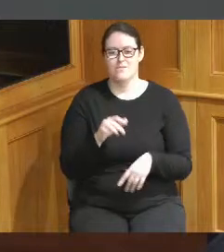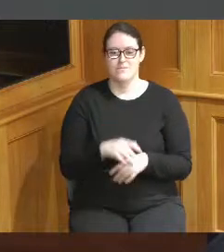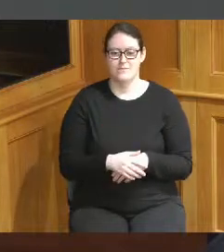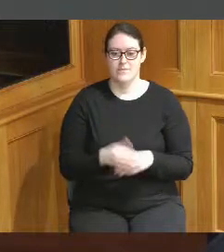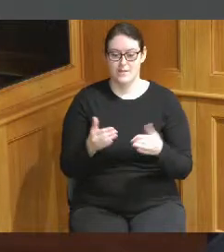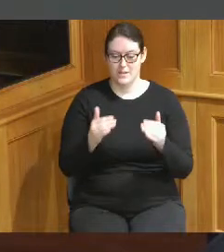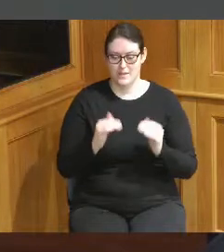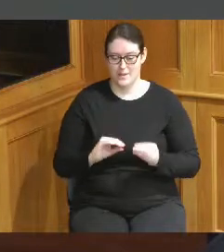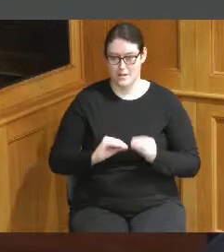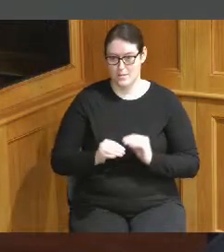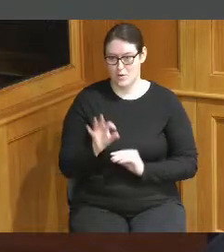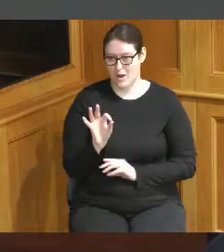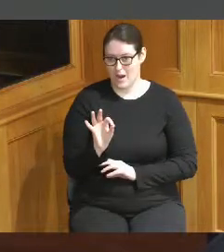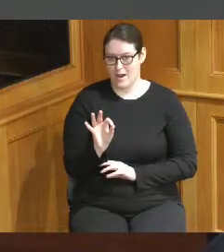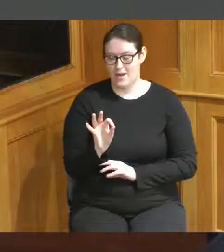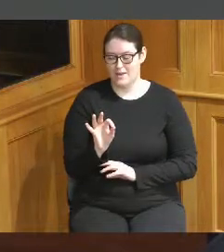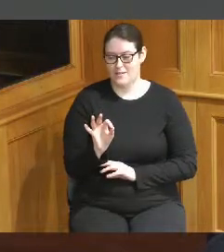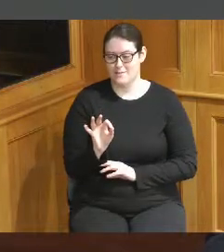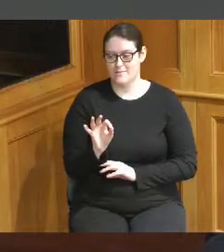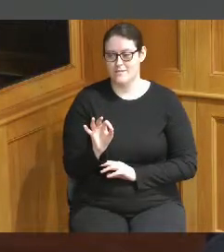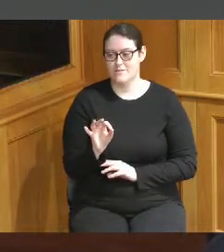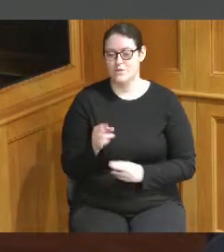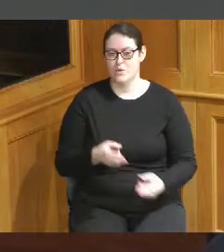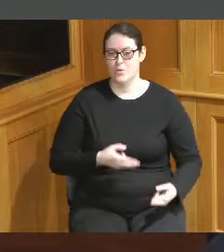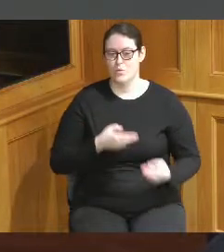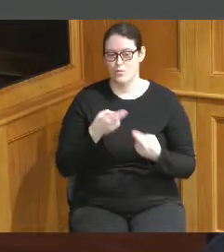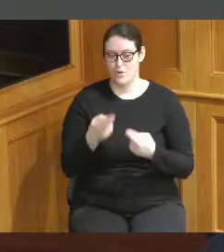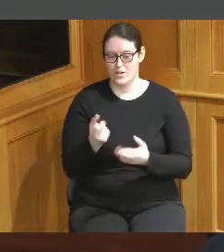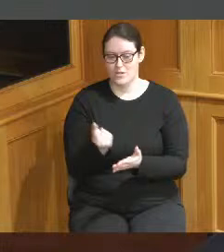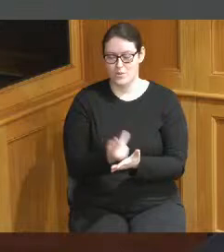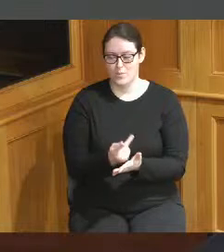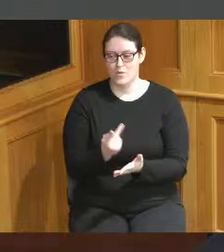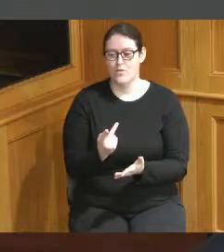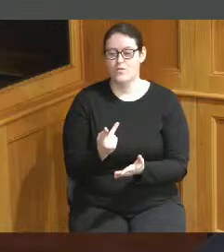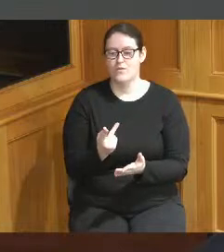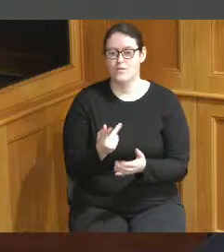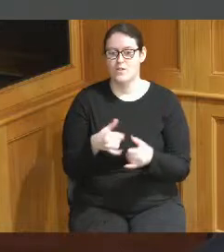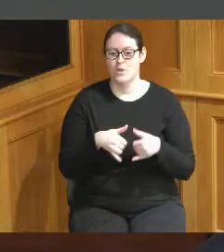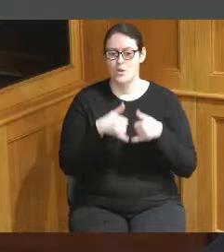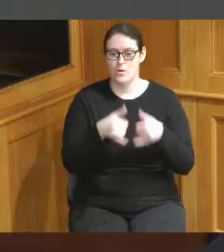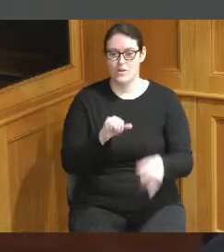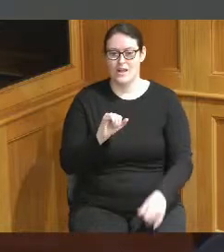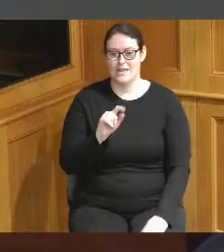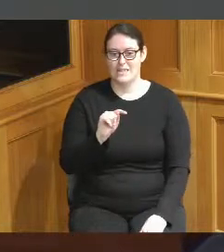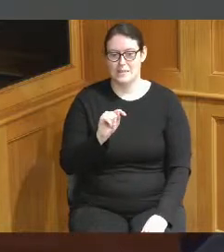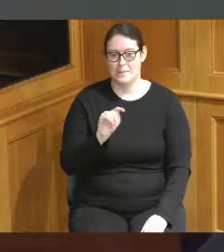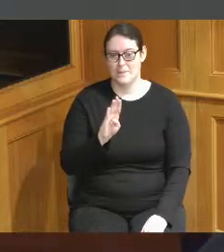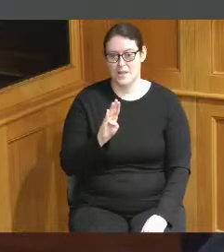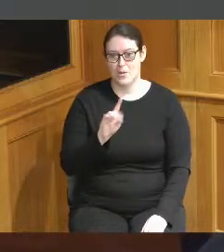picture or video so people can see that because this is phenomenal in addition and like I said